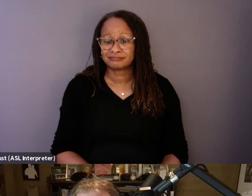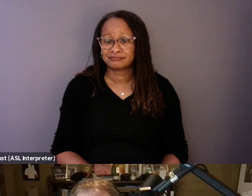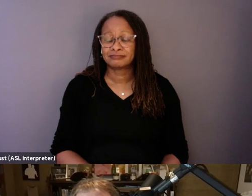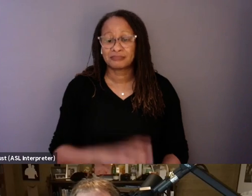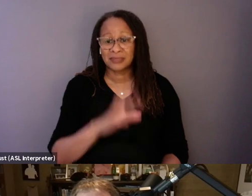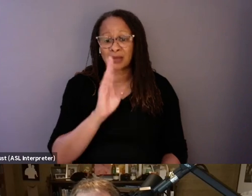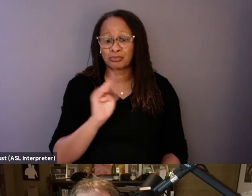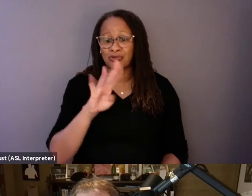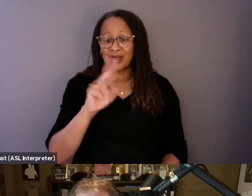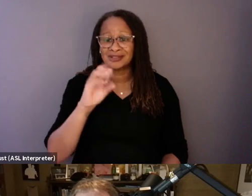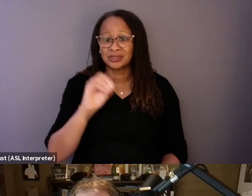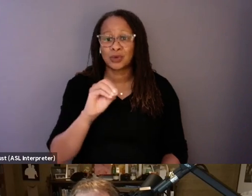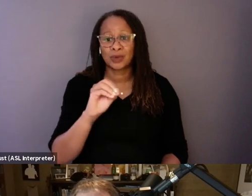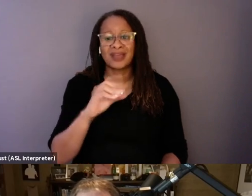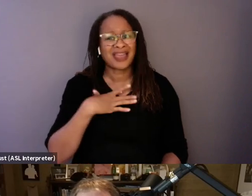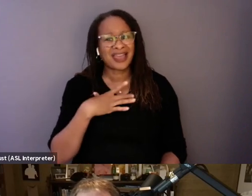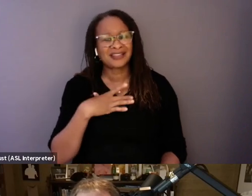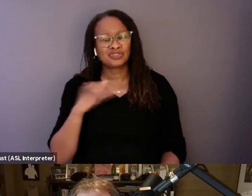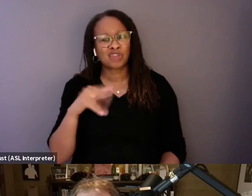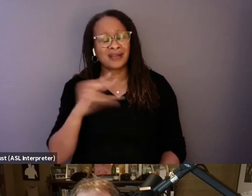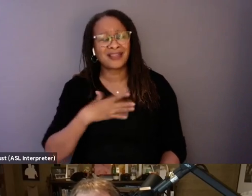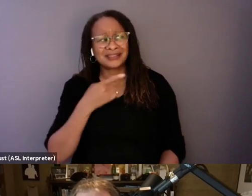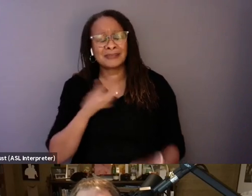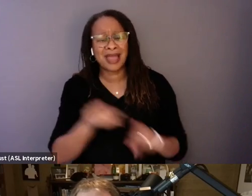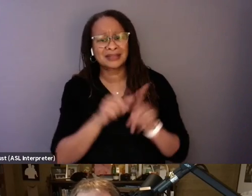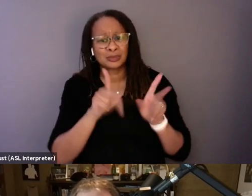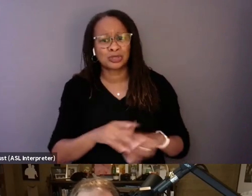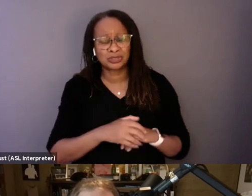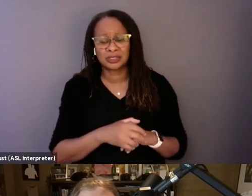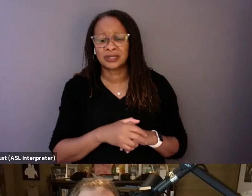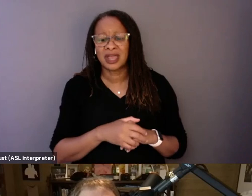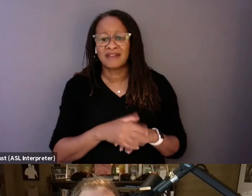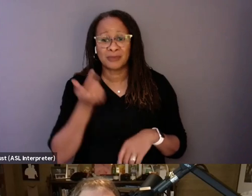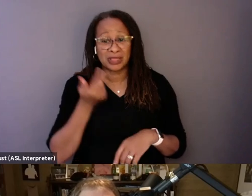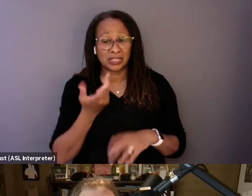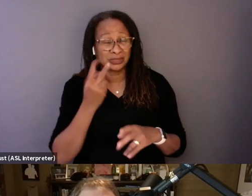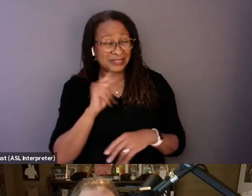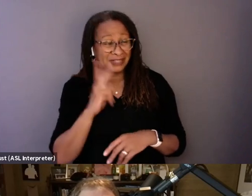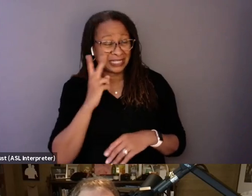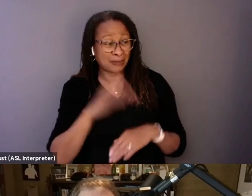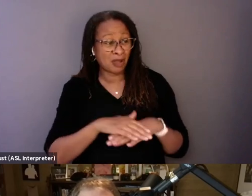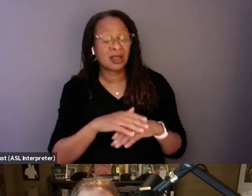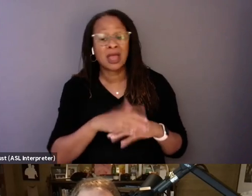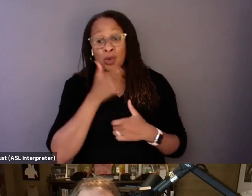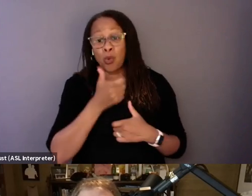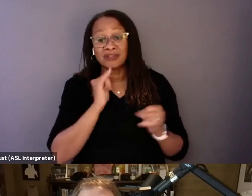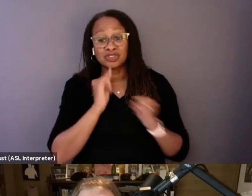and he liked him just as a person from what he could tell from the little TV you'd see him on. And he would watch those interviews and really study him